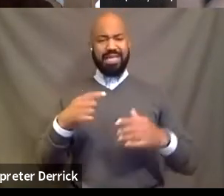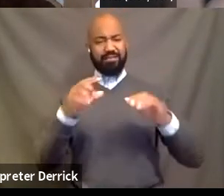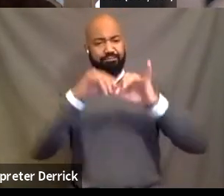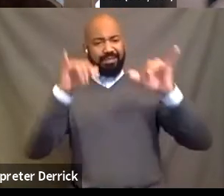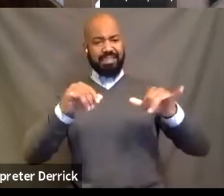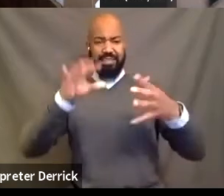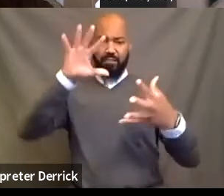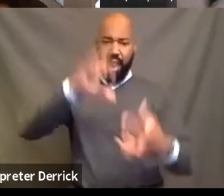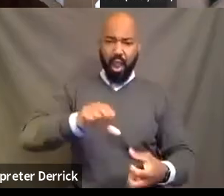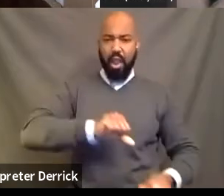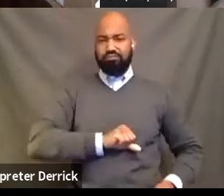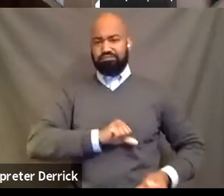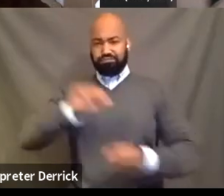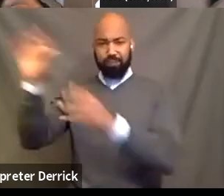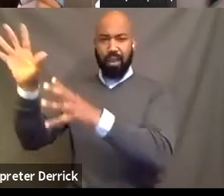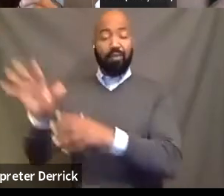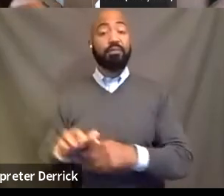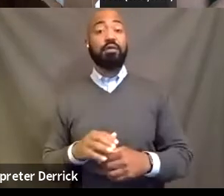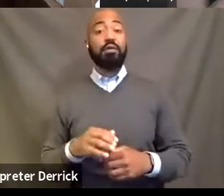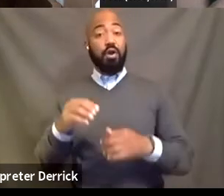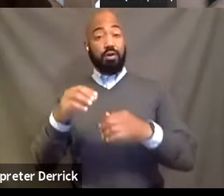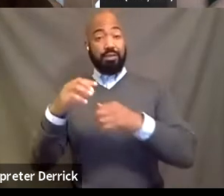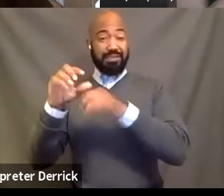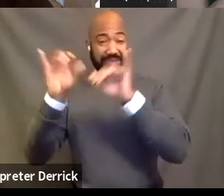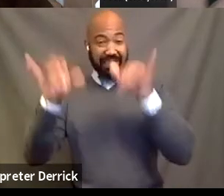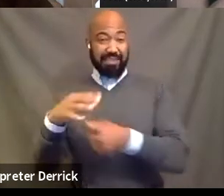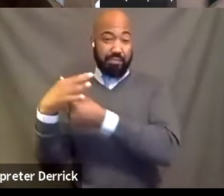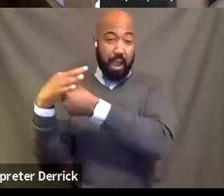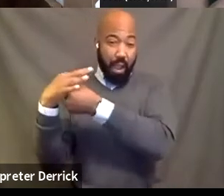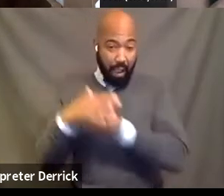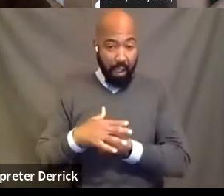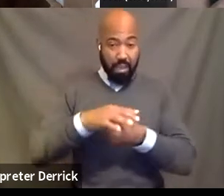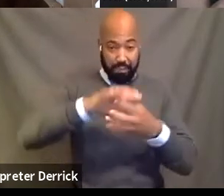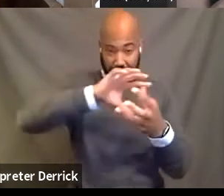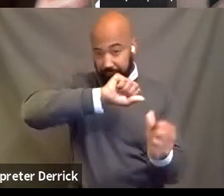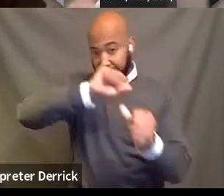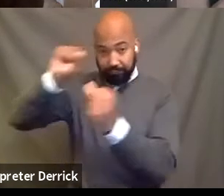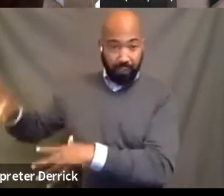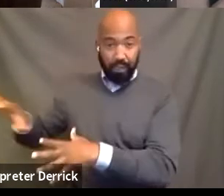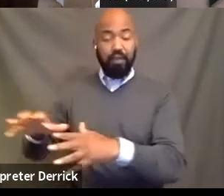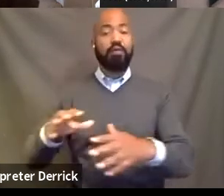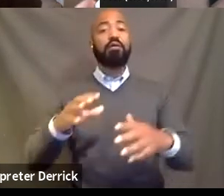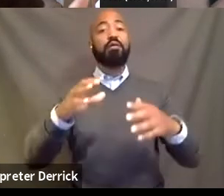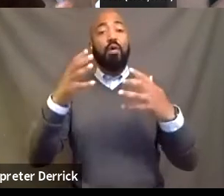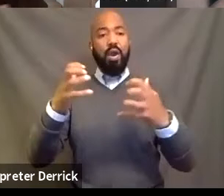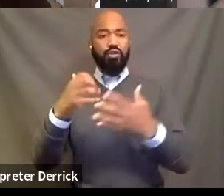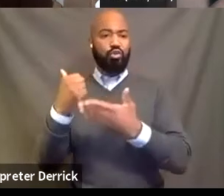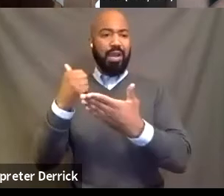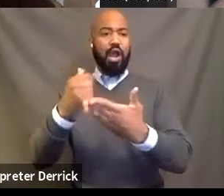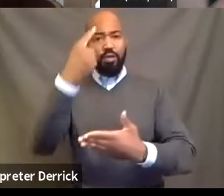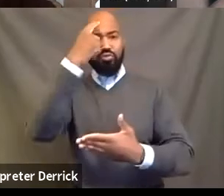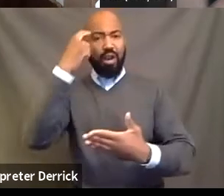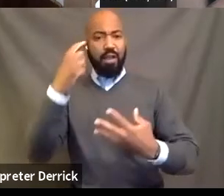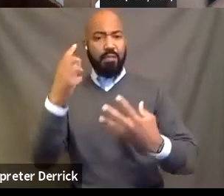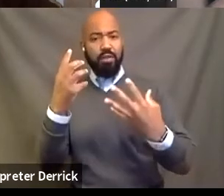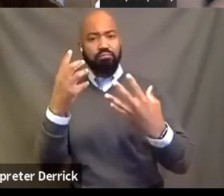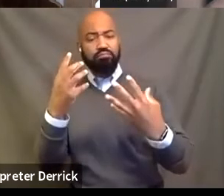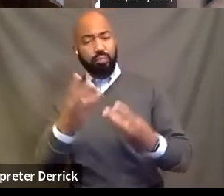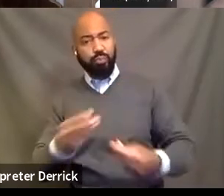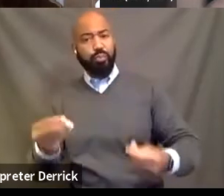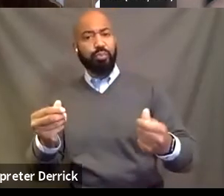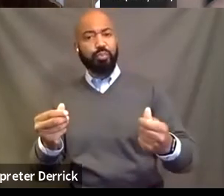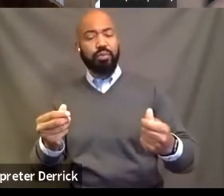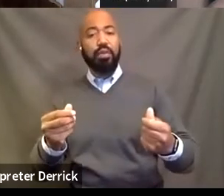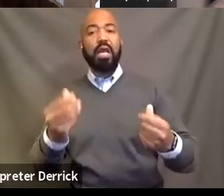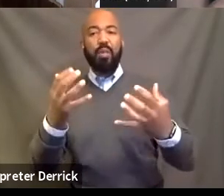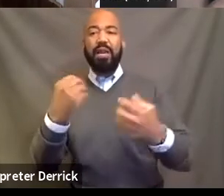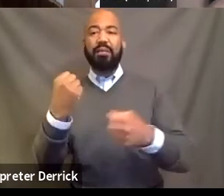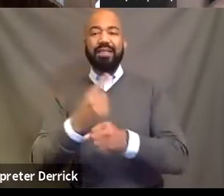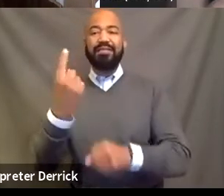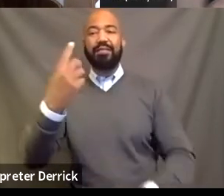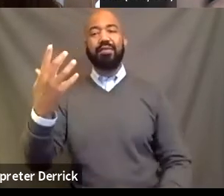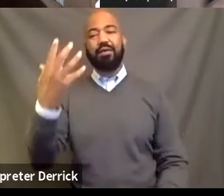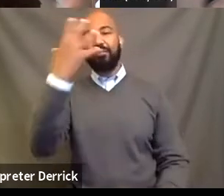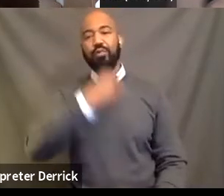Leah (she/her): And we wanted to recruit or invite people who are already down so we got connected to X Ben already had a relationship with them so.